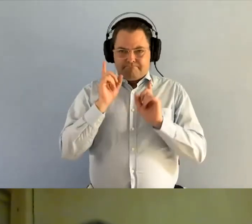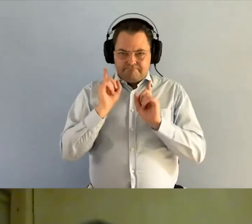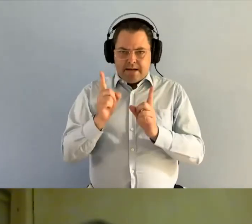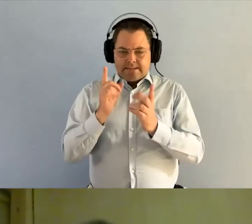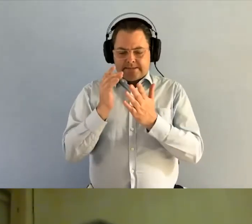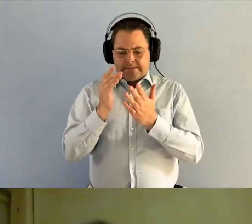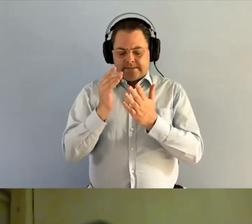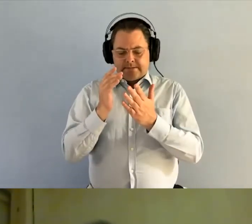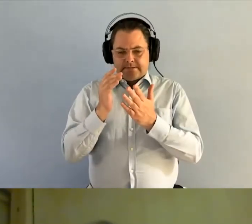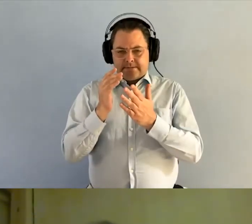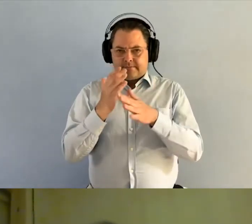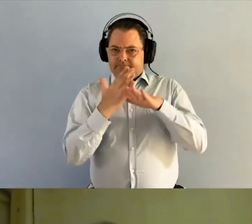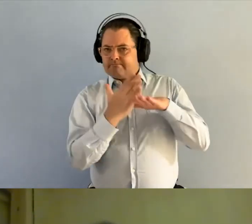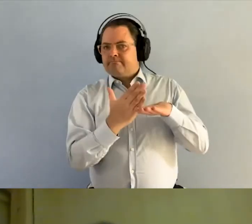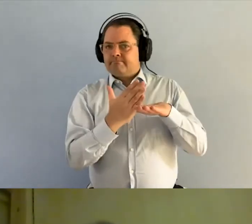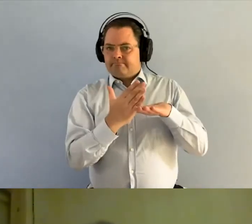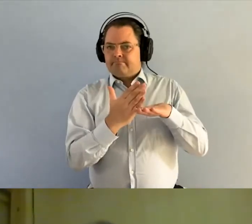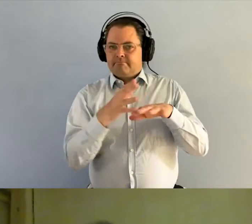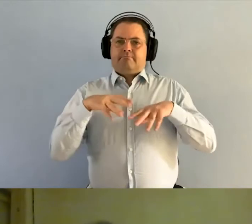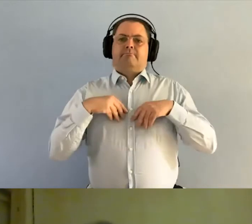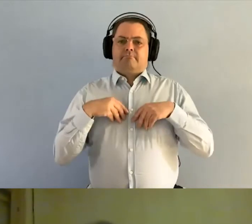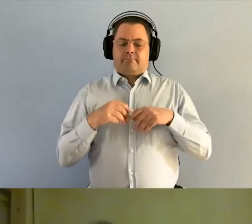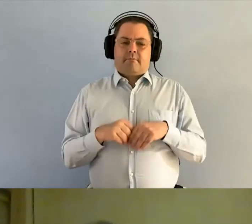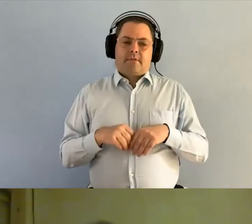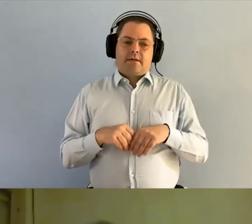. When COVID-19 started also, we took some